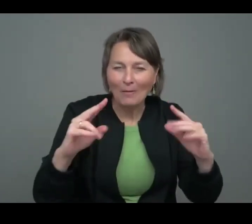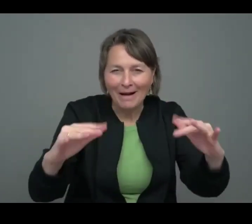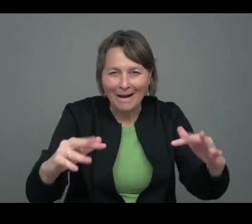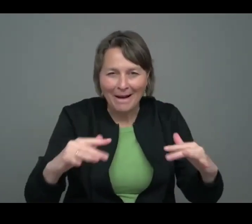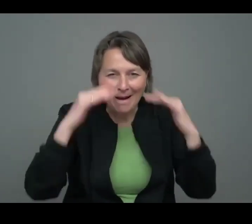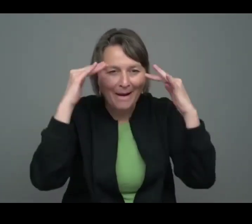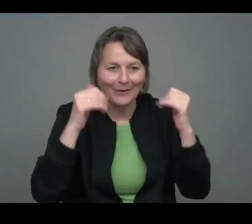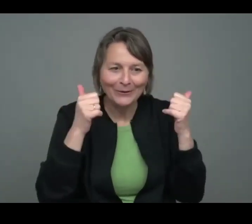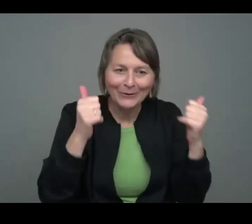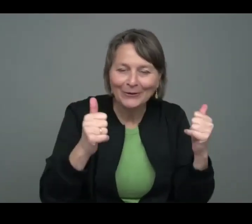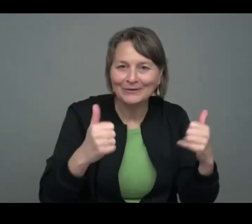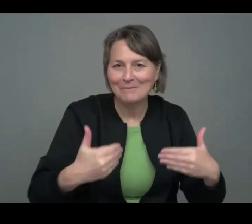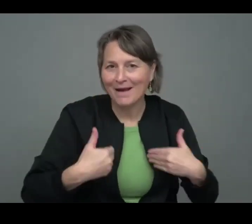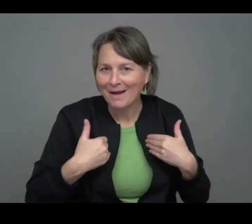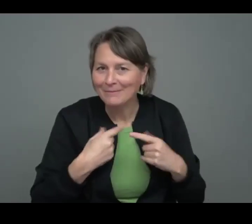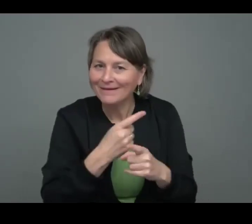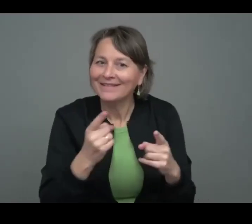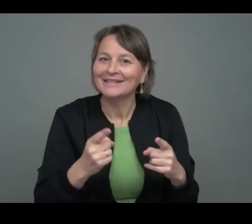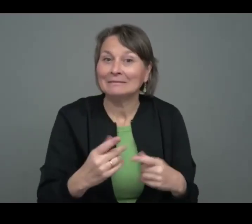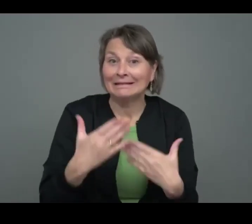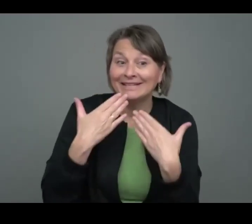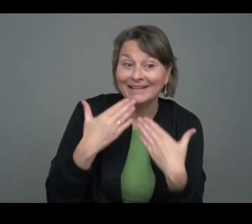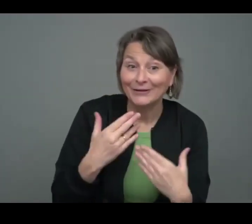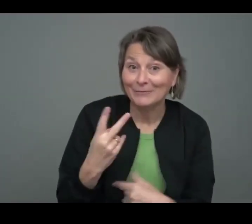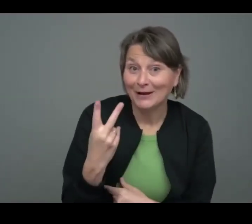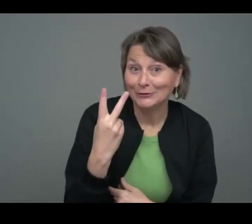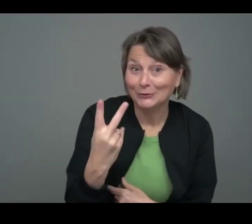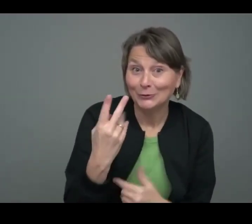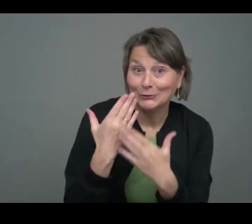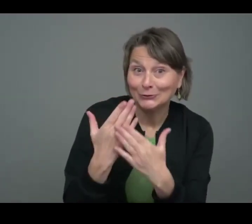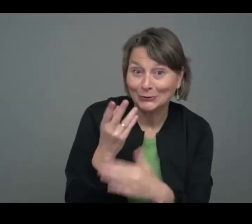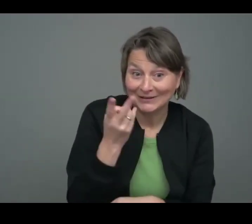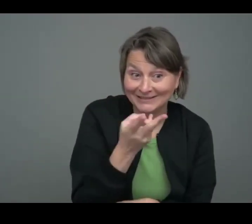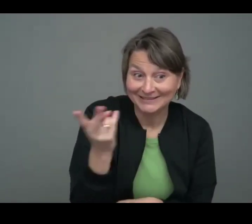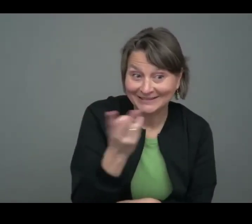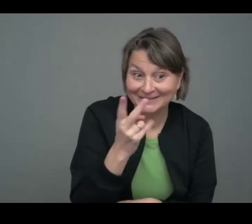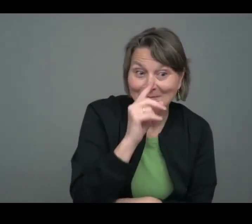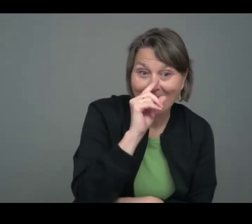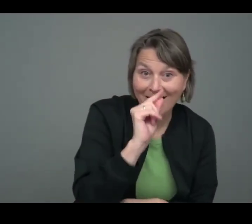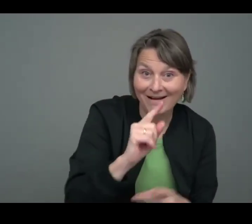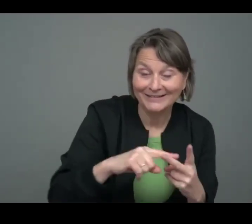These are my two cents, so I do hope I inspire motivation within you. Thank you so much to